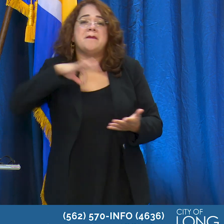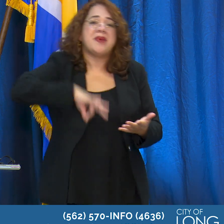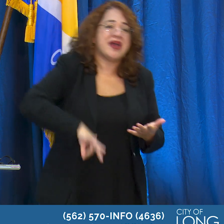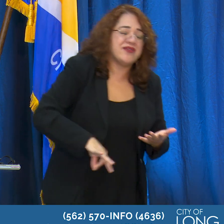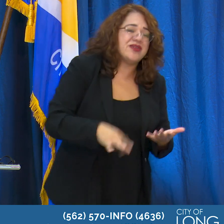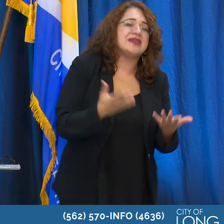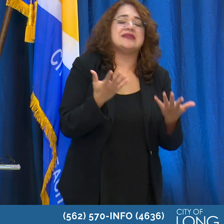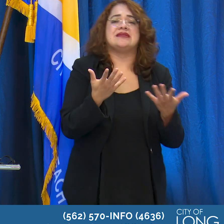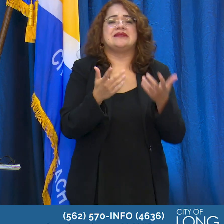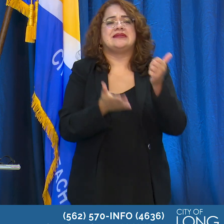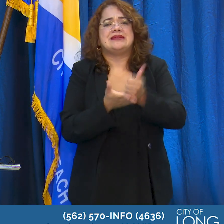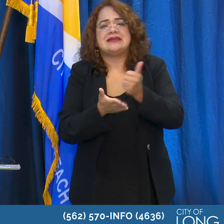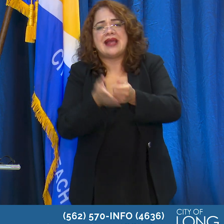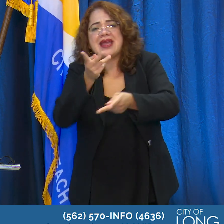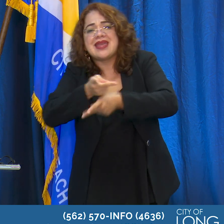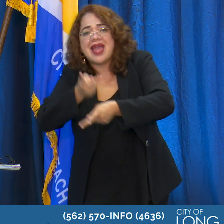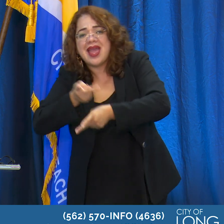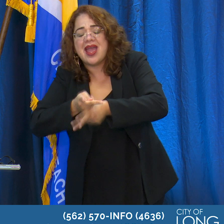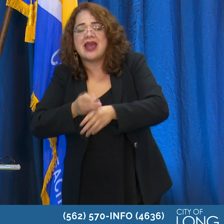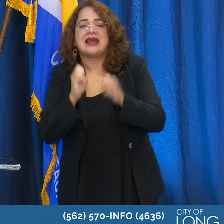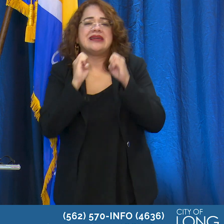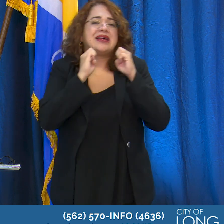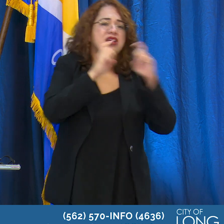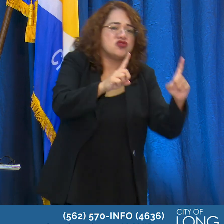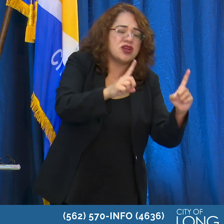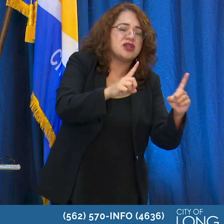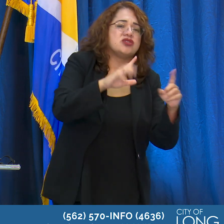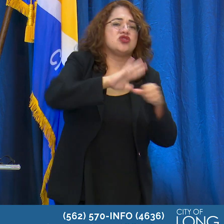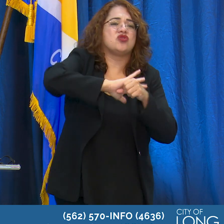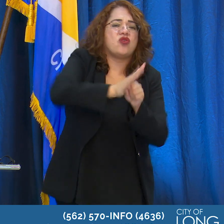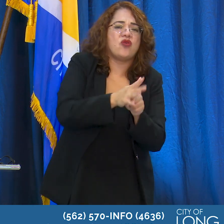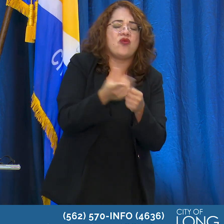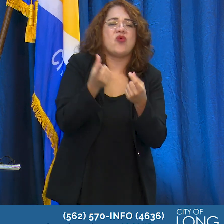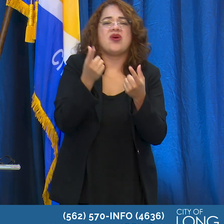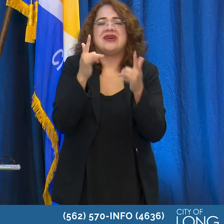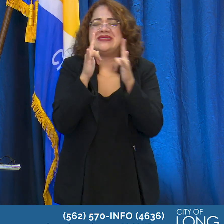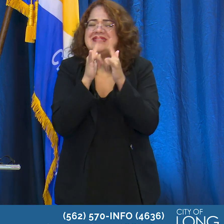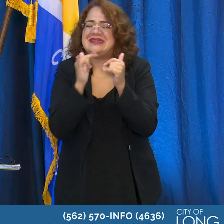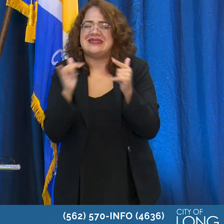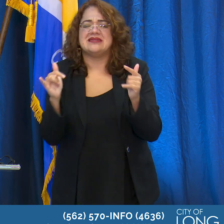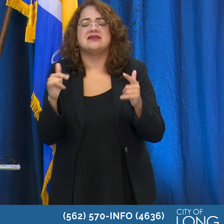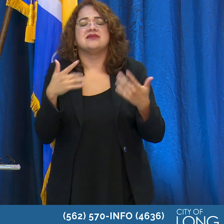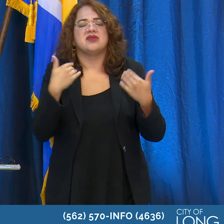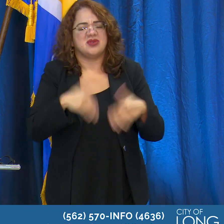helping them with care, educating them about COVID, and so much more. You've been hearing a lot about the